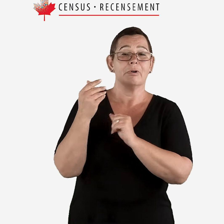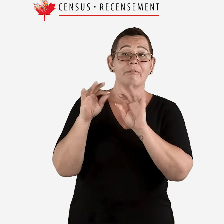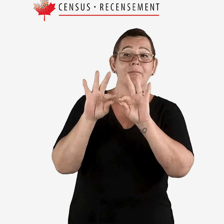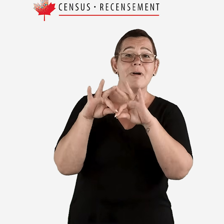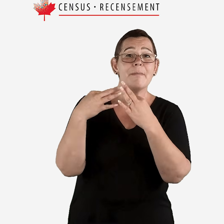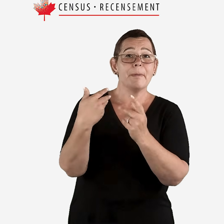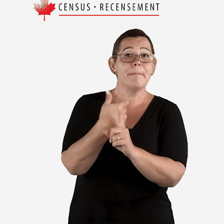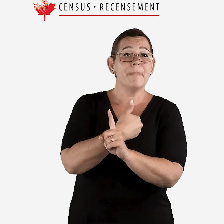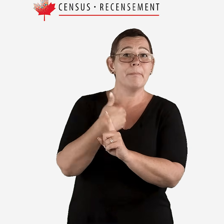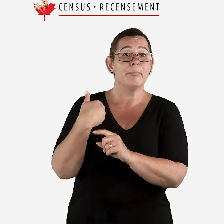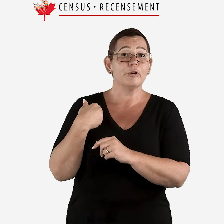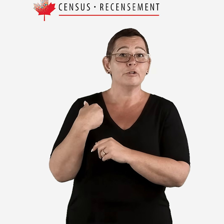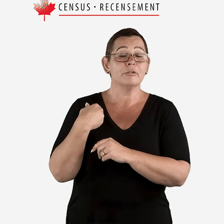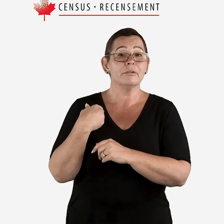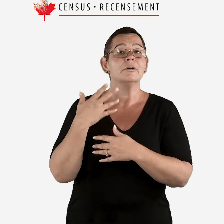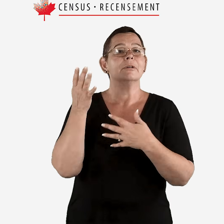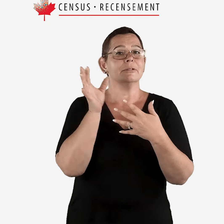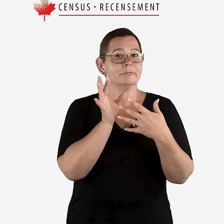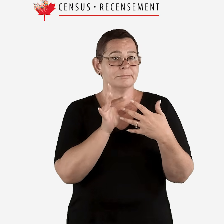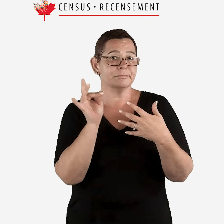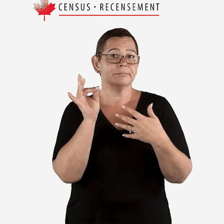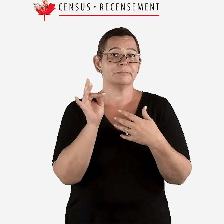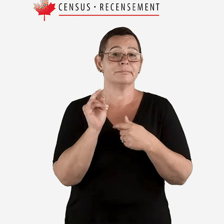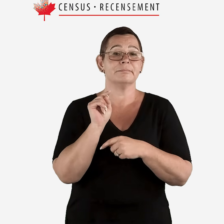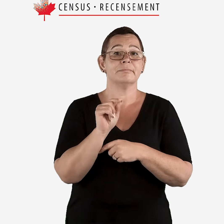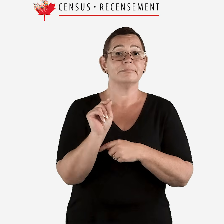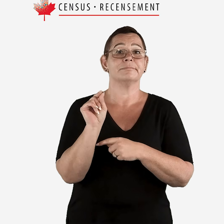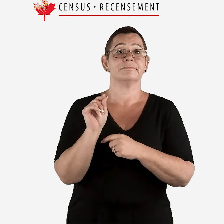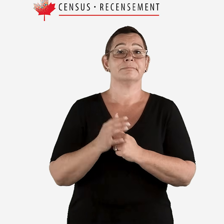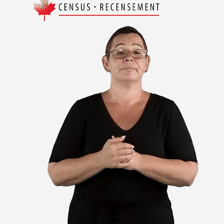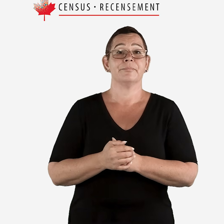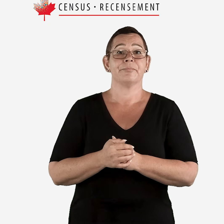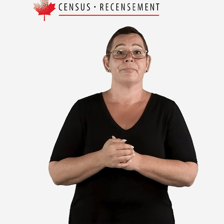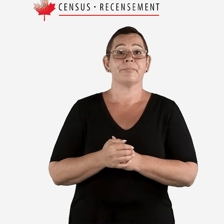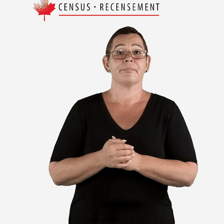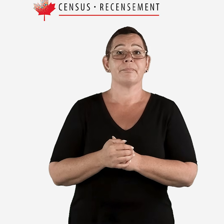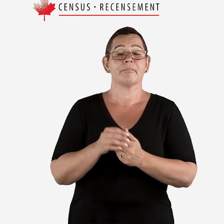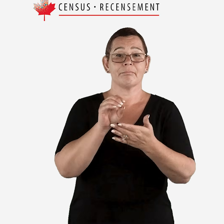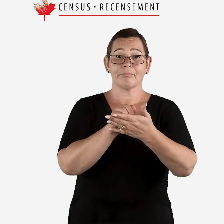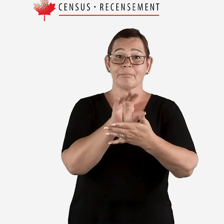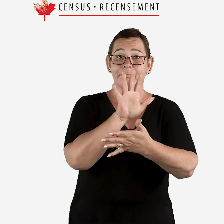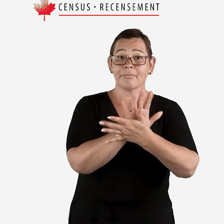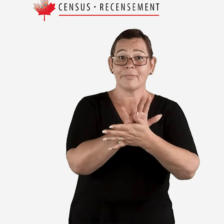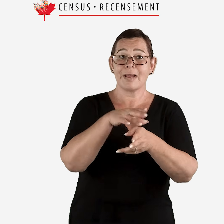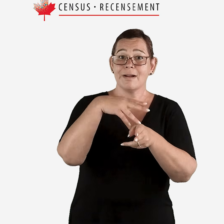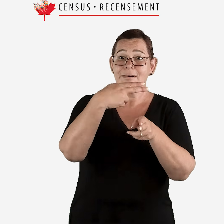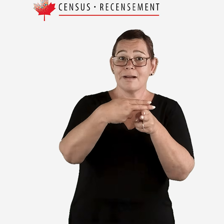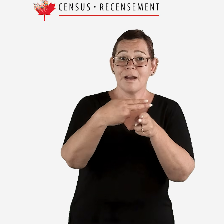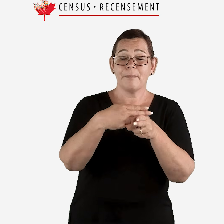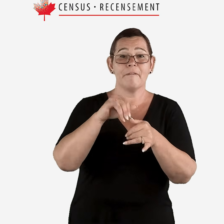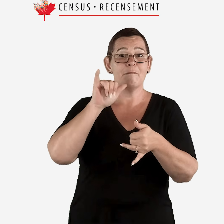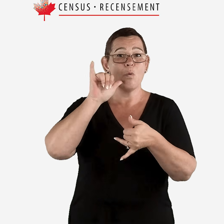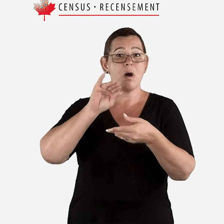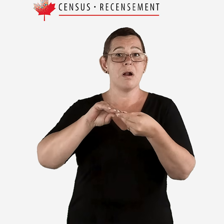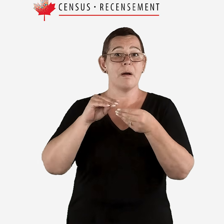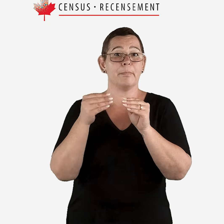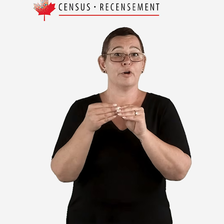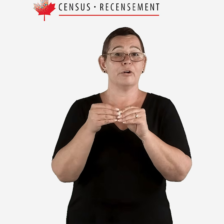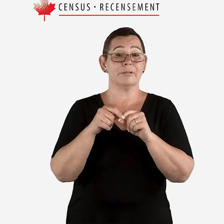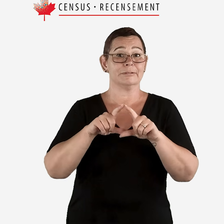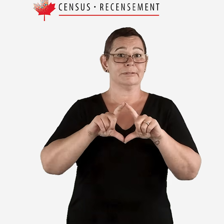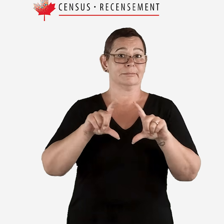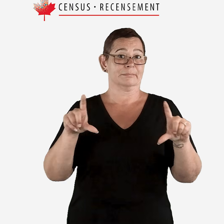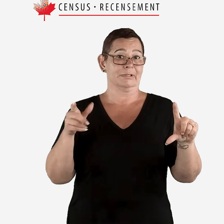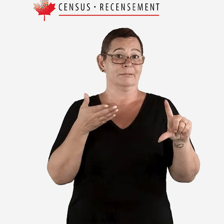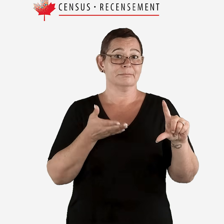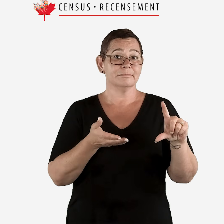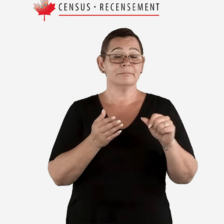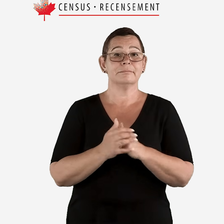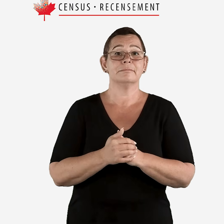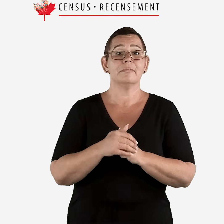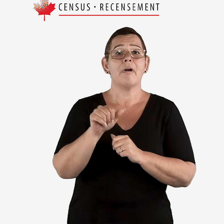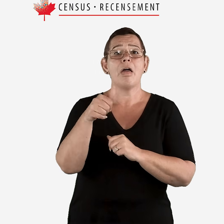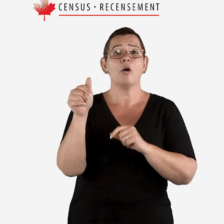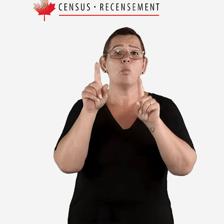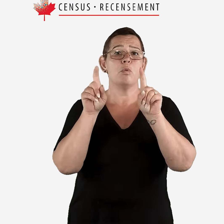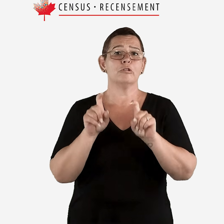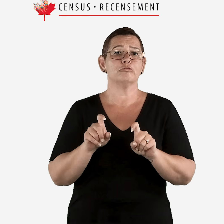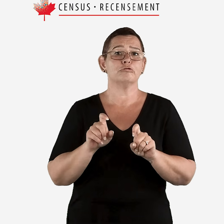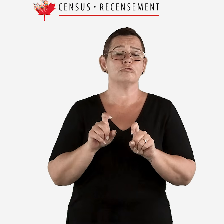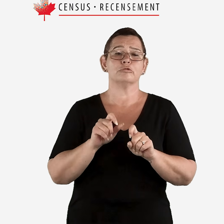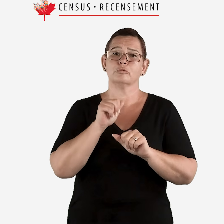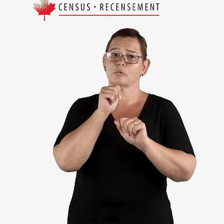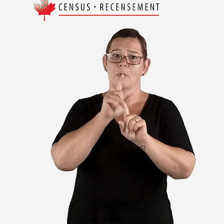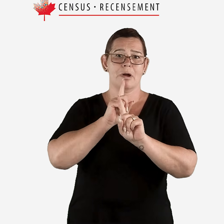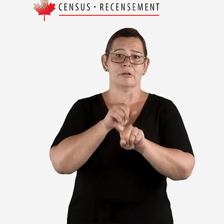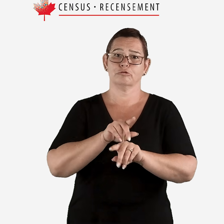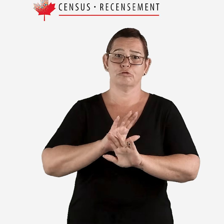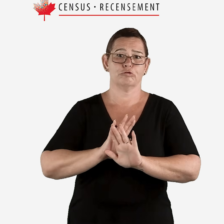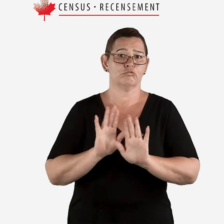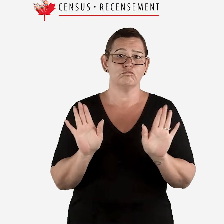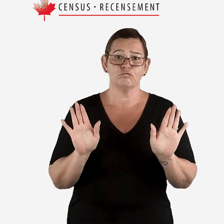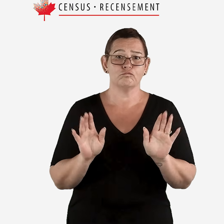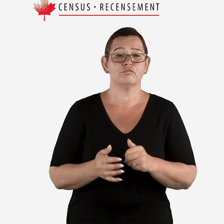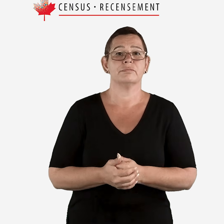and family members, select this option. Print your name and your telephone number in the space provided. Do not answer other questions.